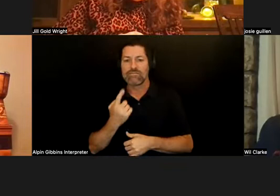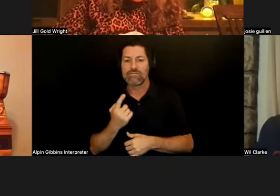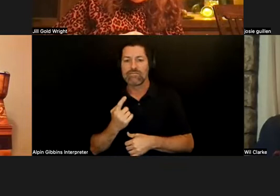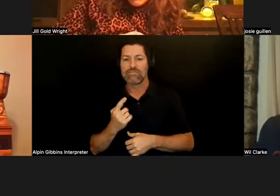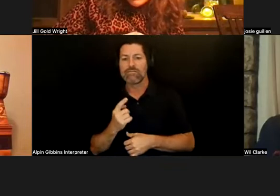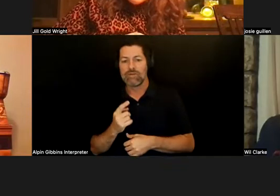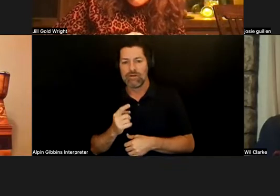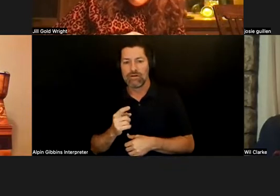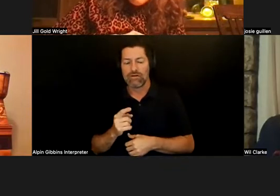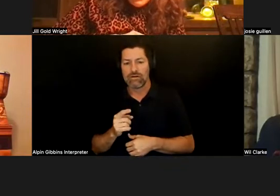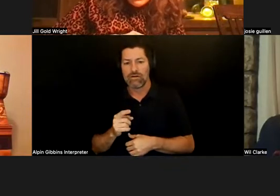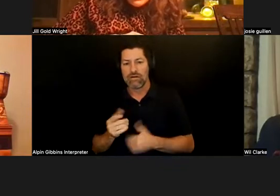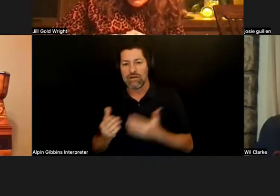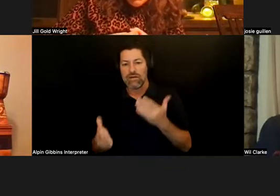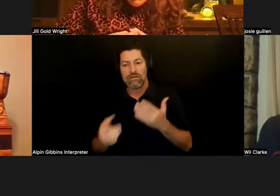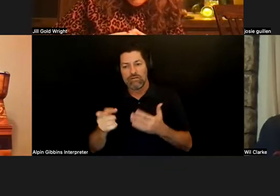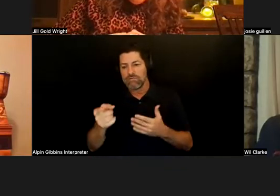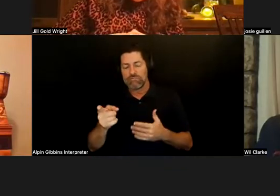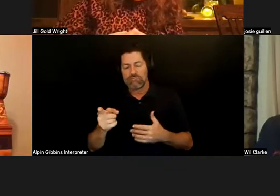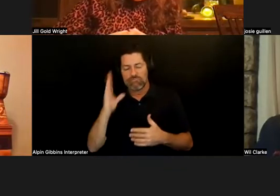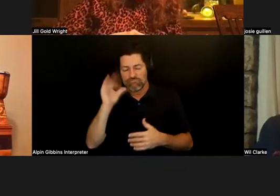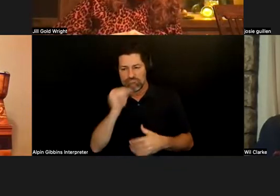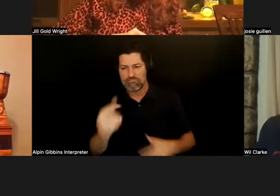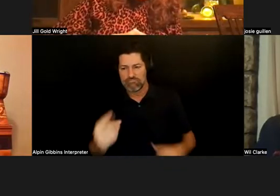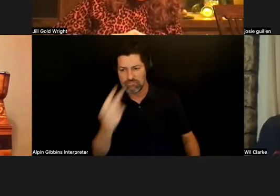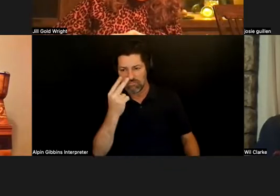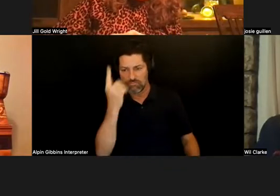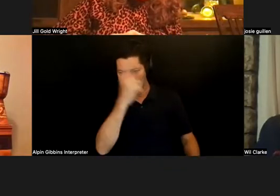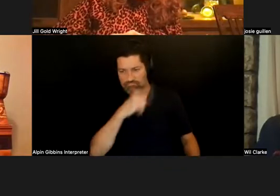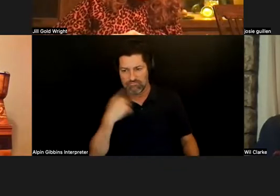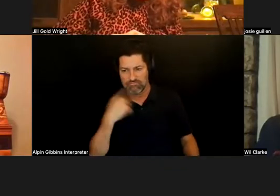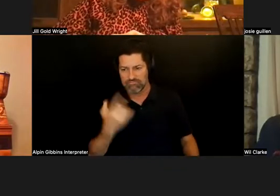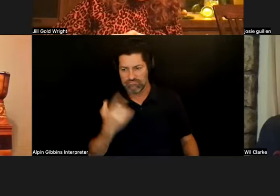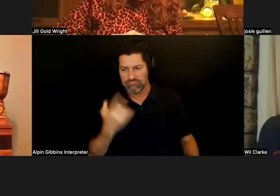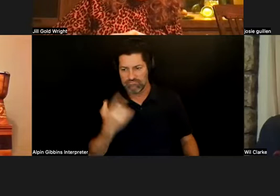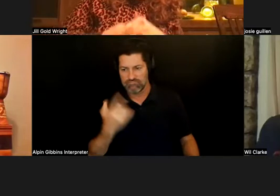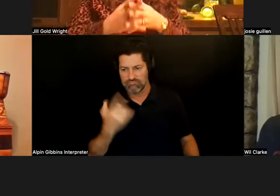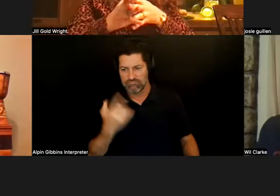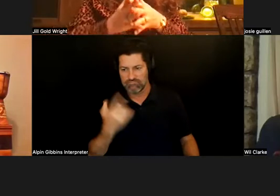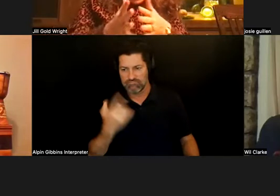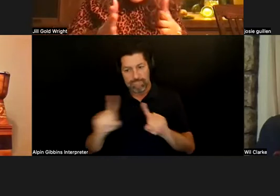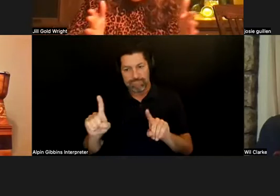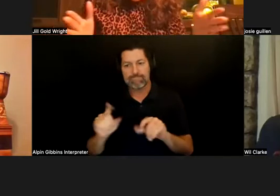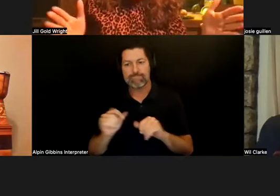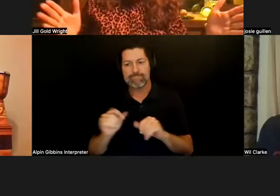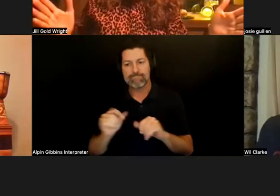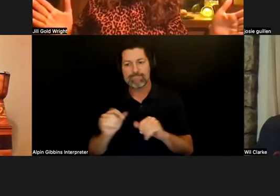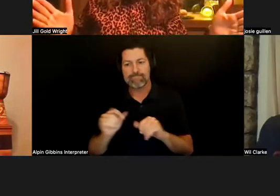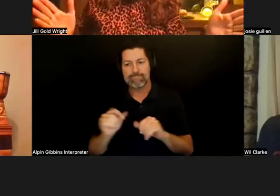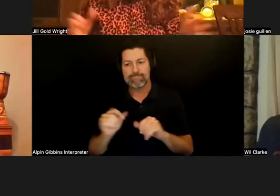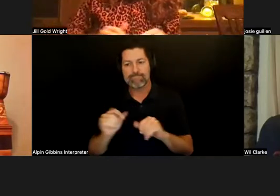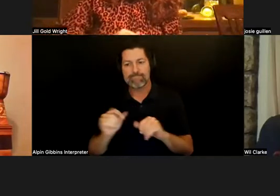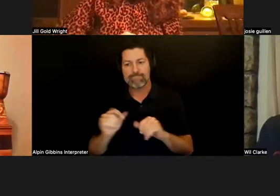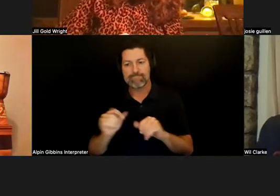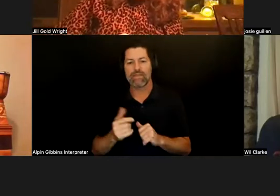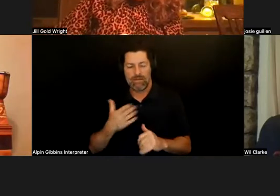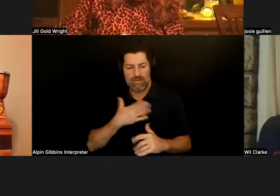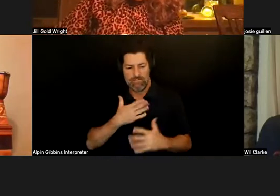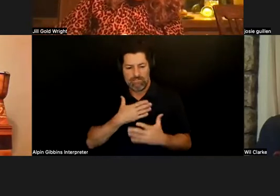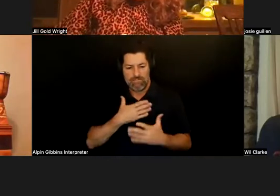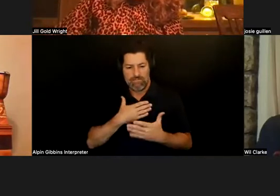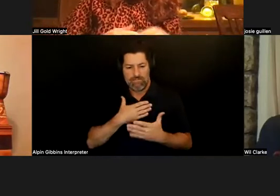20:27:01 You may not see my face, but I will pass all of my goodness before you, that I